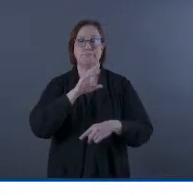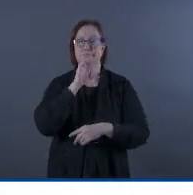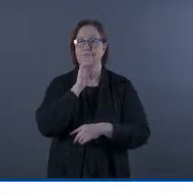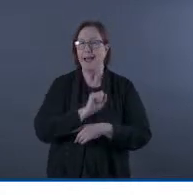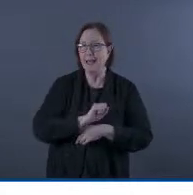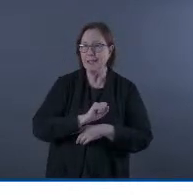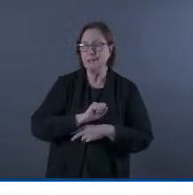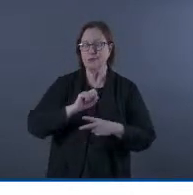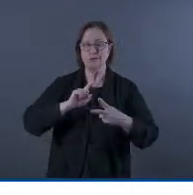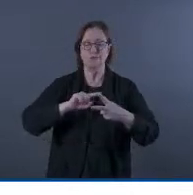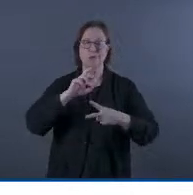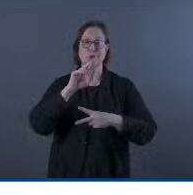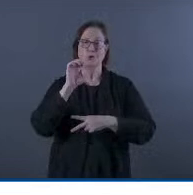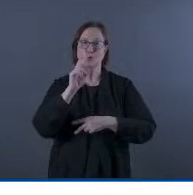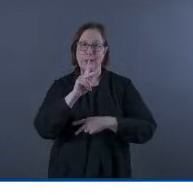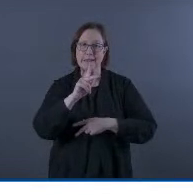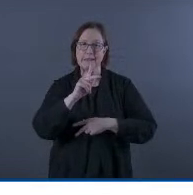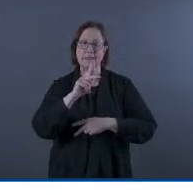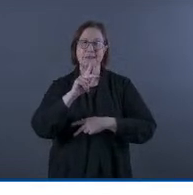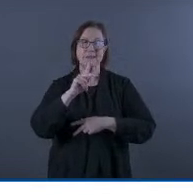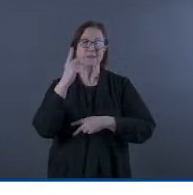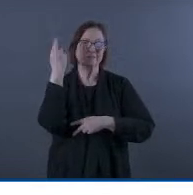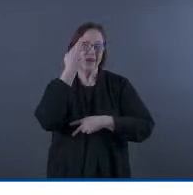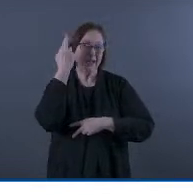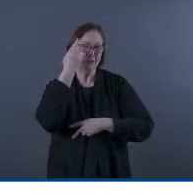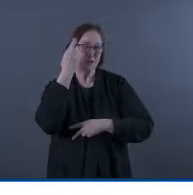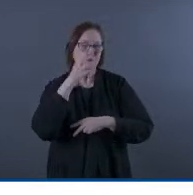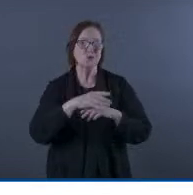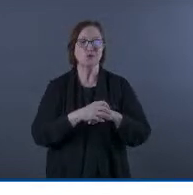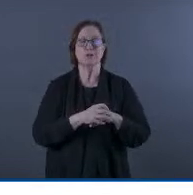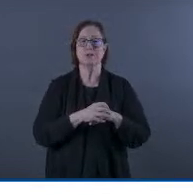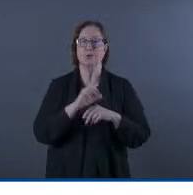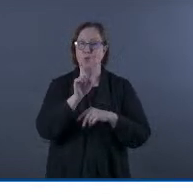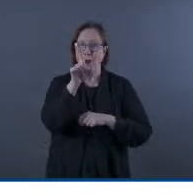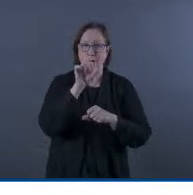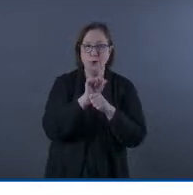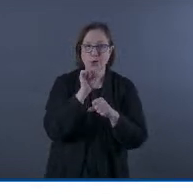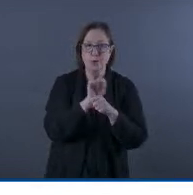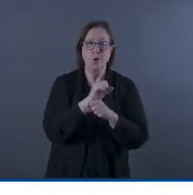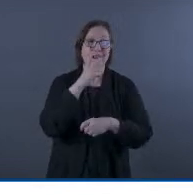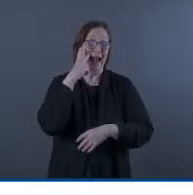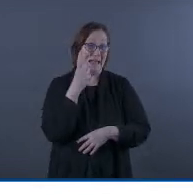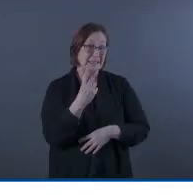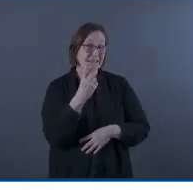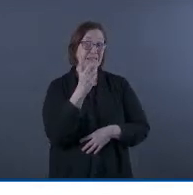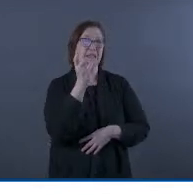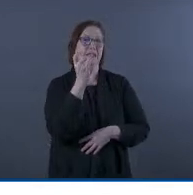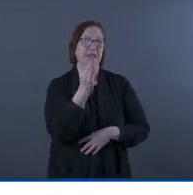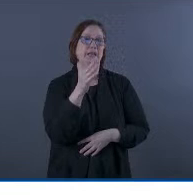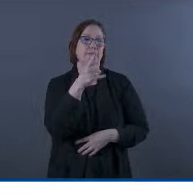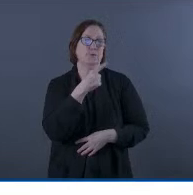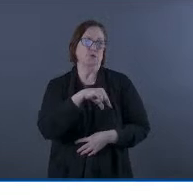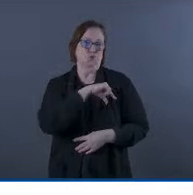your employment, et cetera whether or not you're eligible under the current phases, and knowing that there were many more people